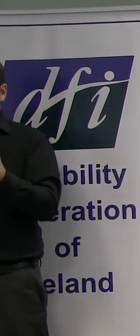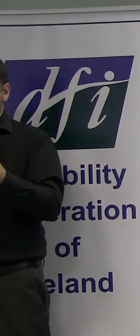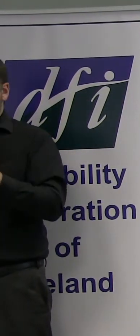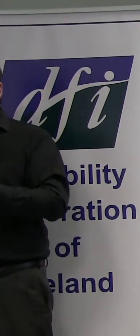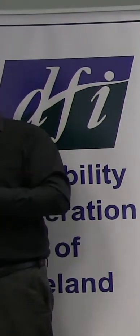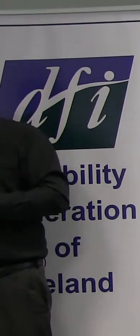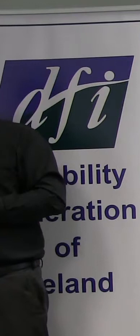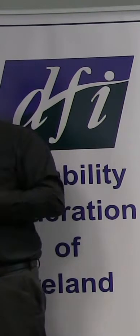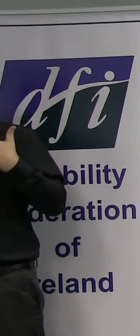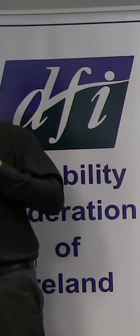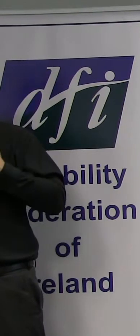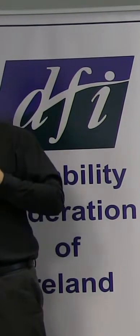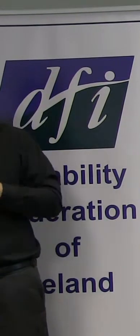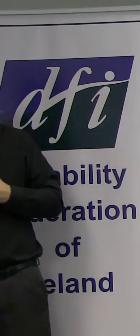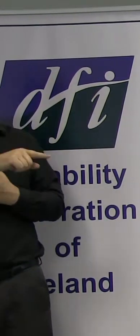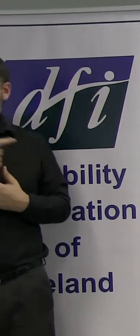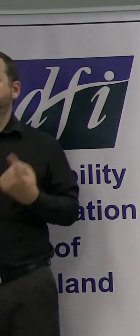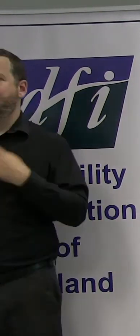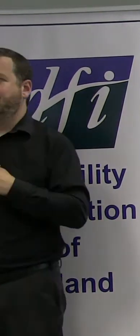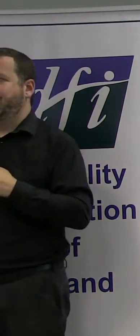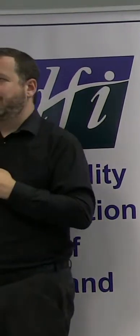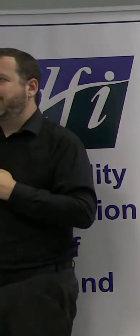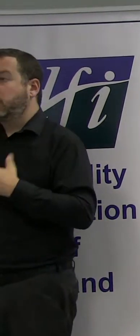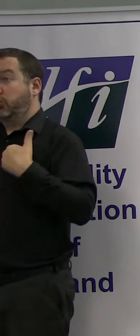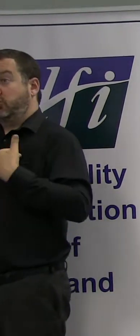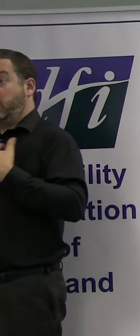emphasizes a concern is a piece of information from a person where they